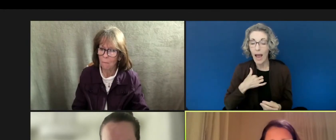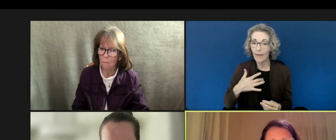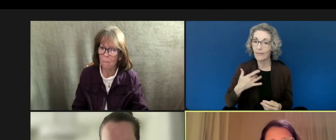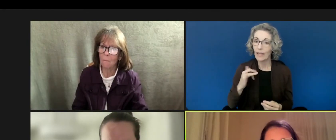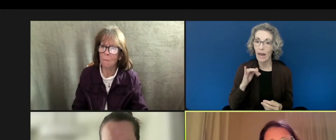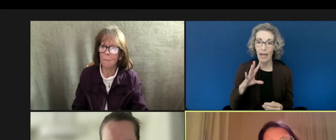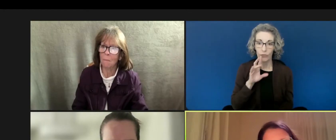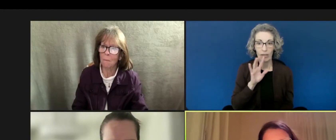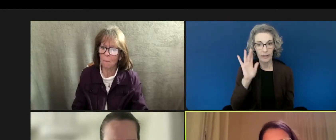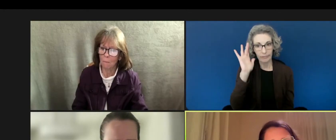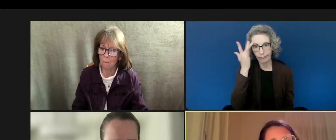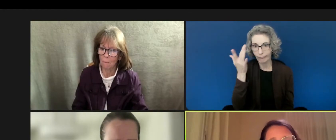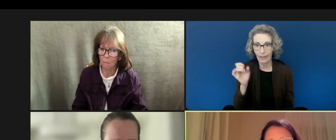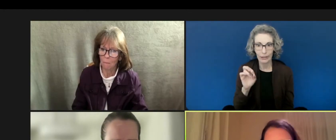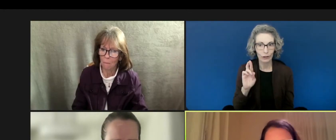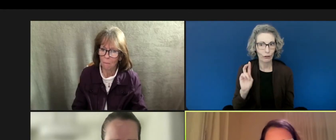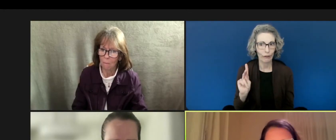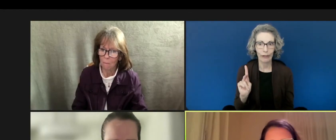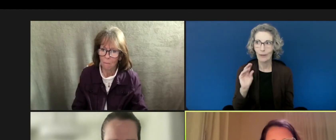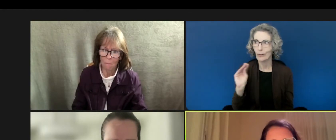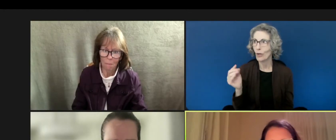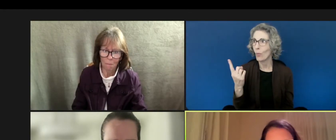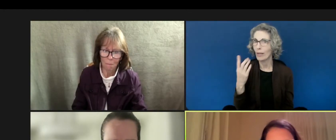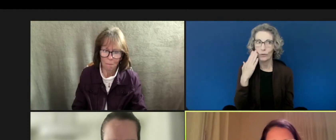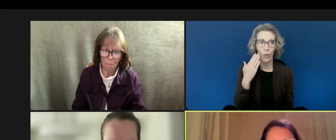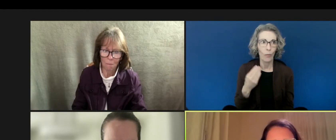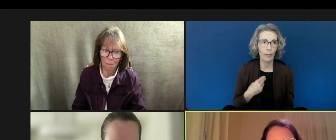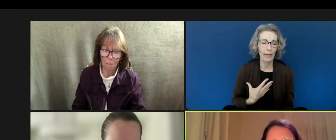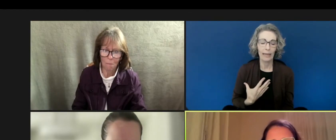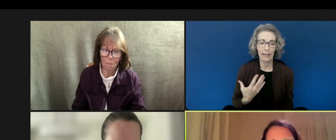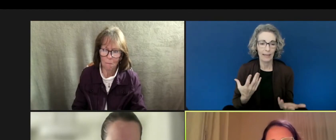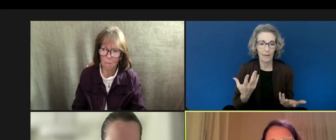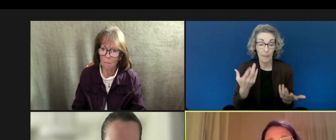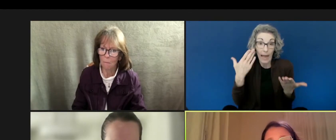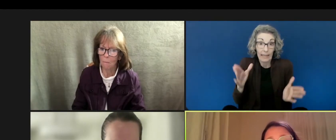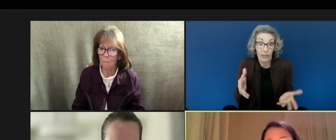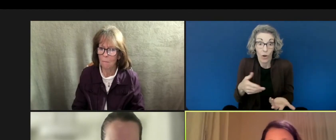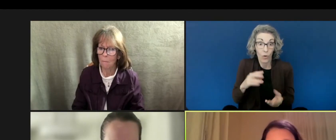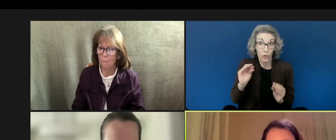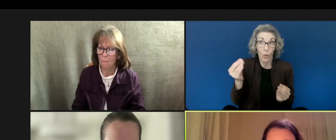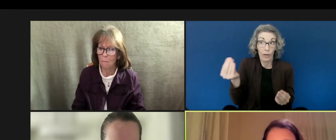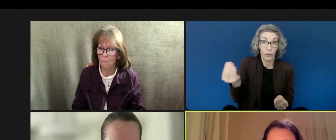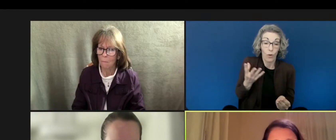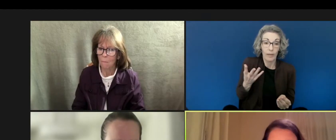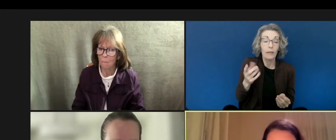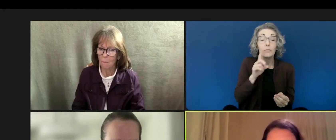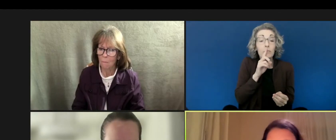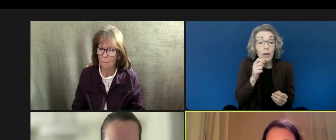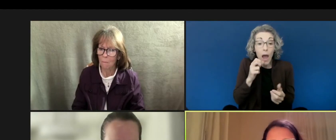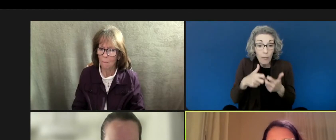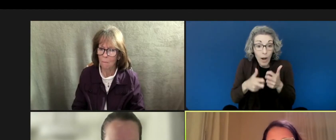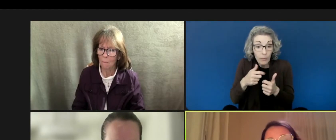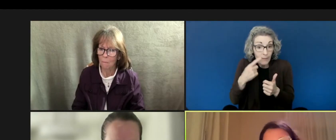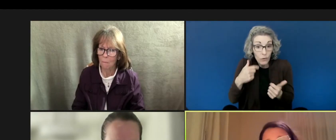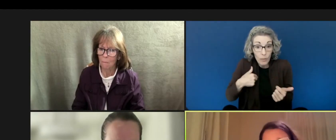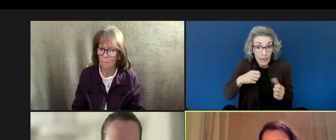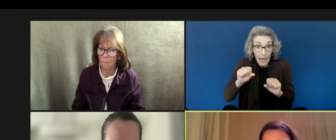I didn't know, nobody told me anything. And it's not an issue for me at all, but I should have known.